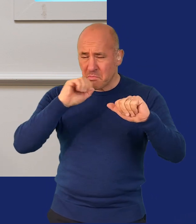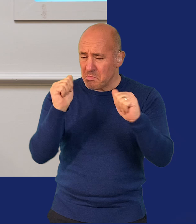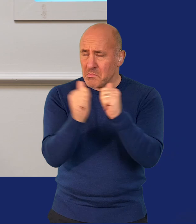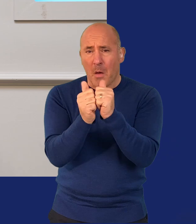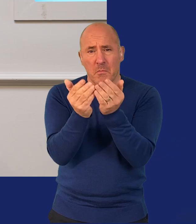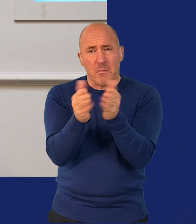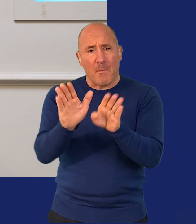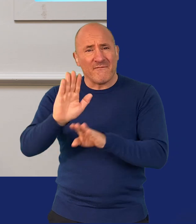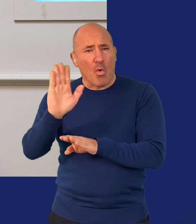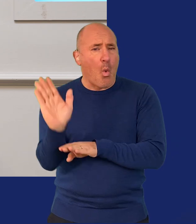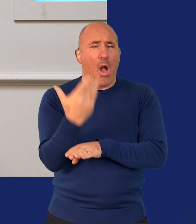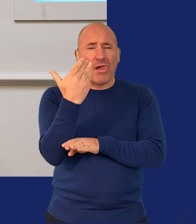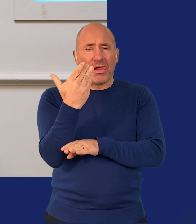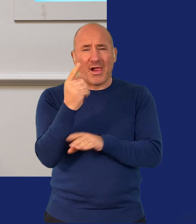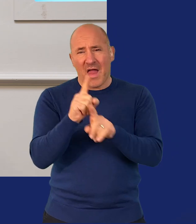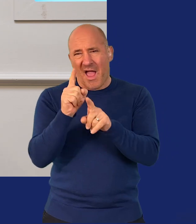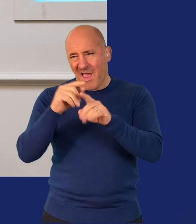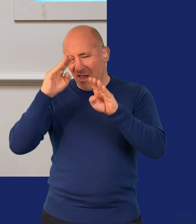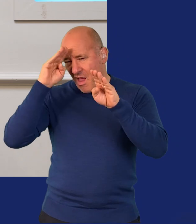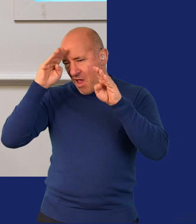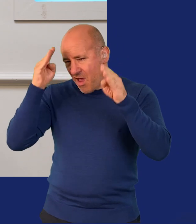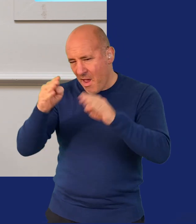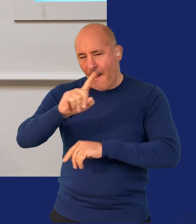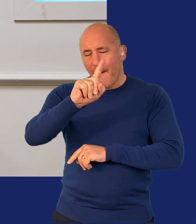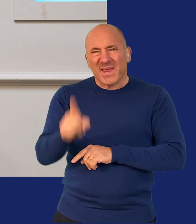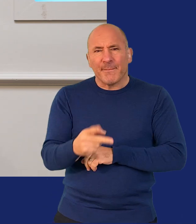Um, not just for people with sight loss, obviously, you know, significant